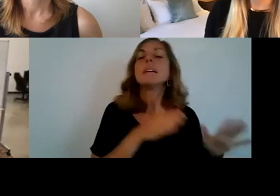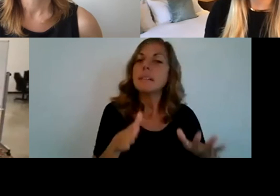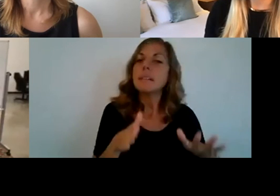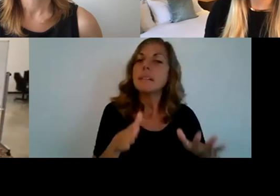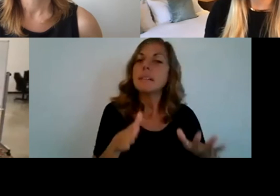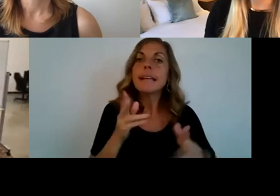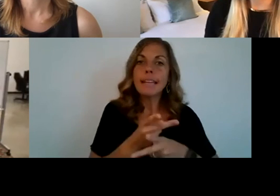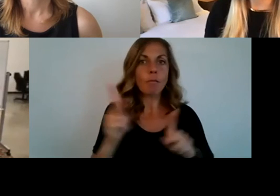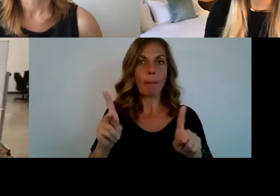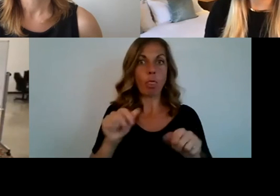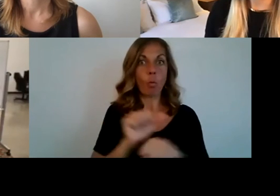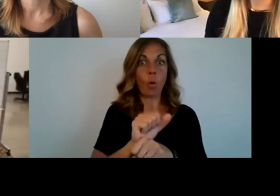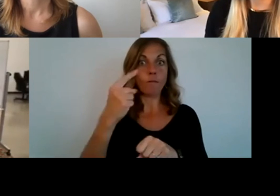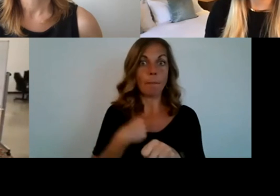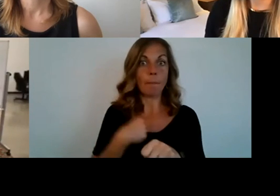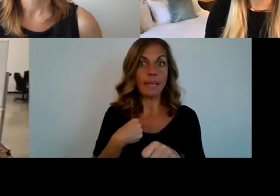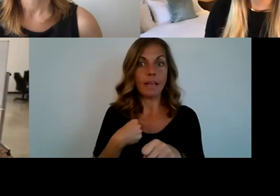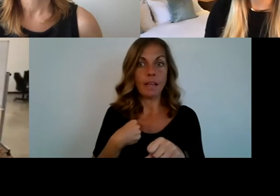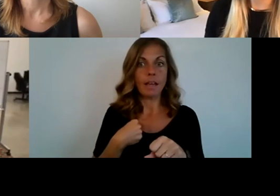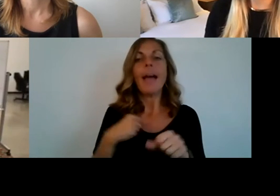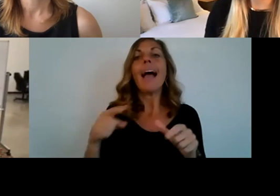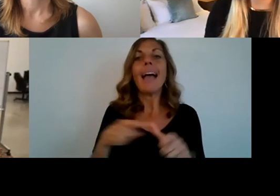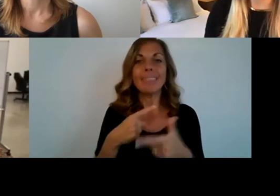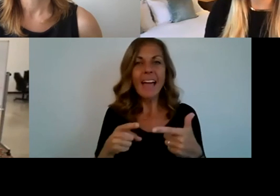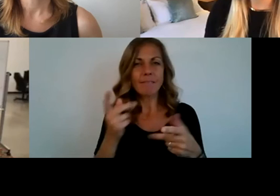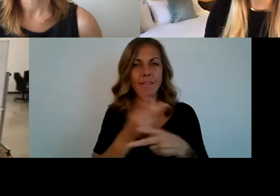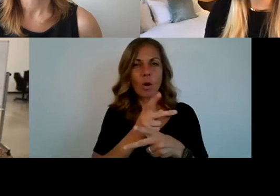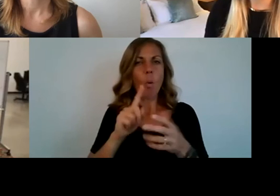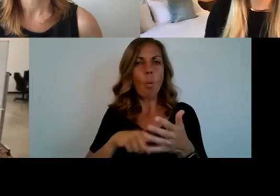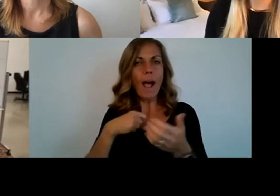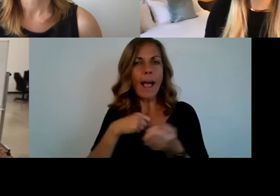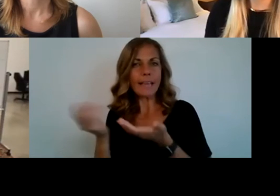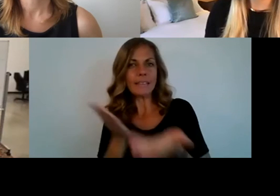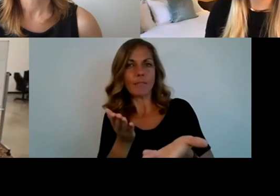And then let me figure out what I can deliver to my customers right now in this time of